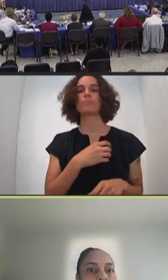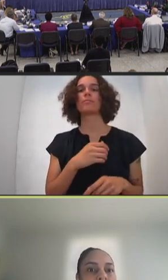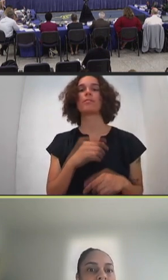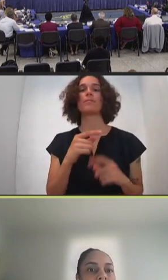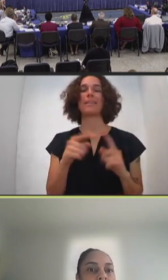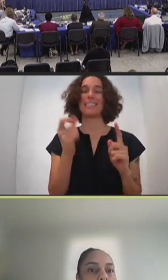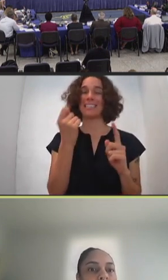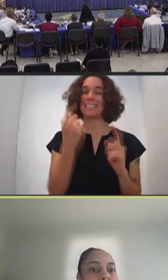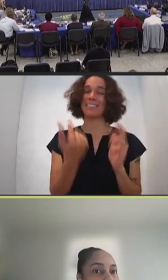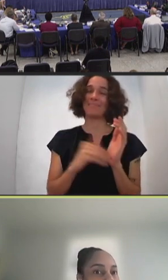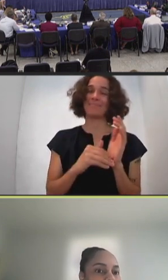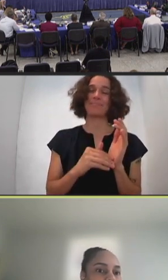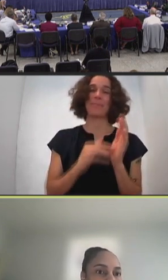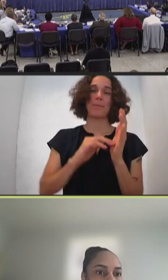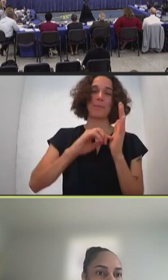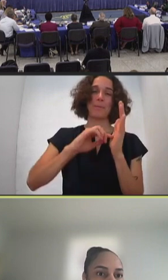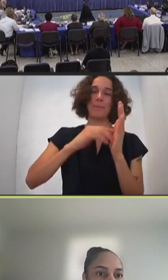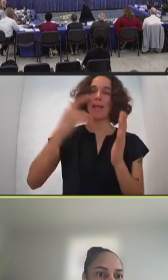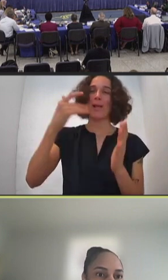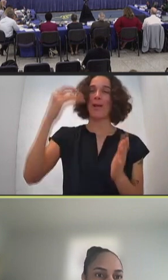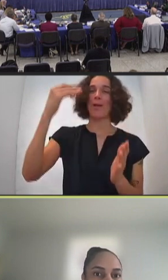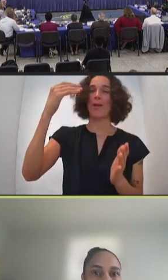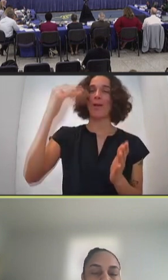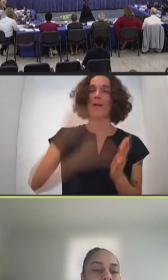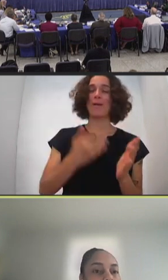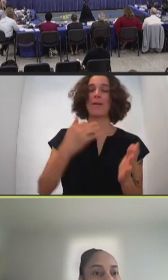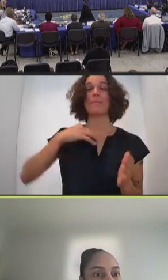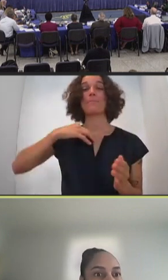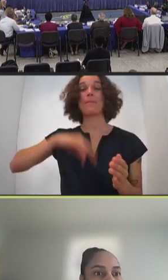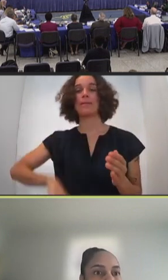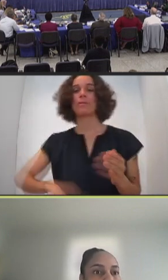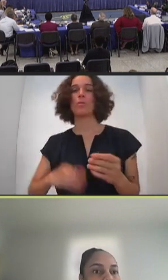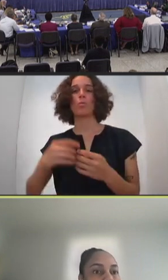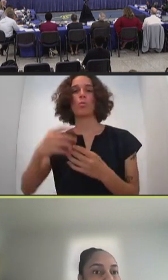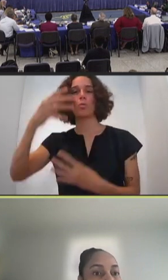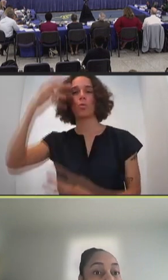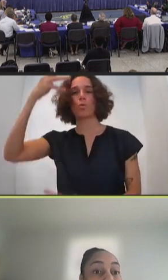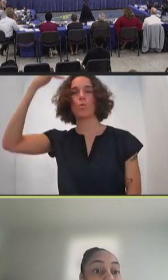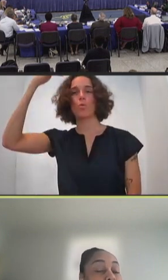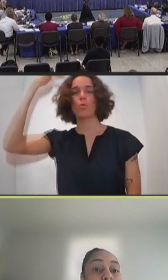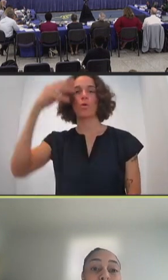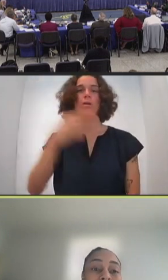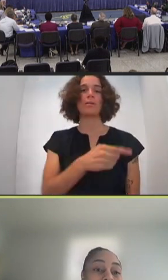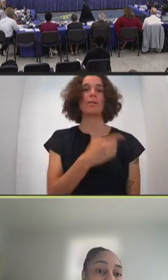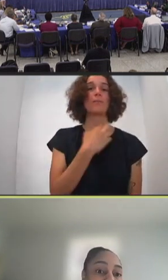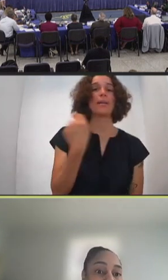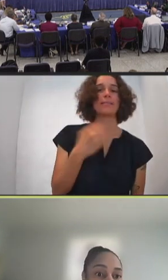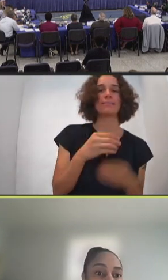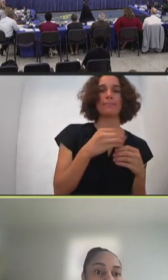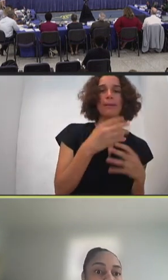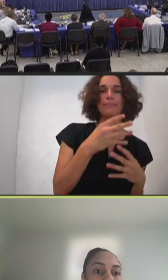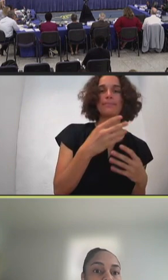benefits outweigh the risks of COVID-19. And that most people have mild or no side effects at all.